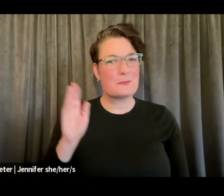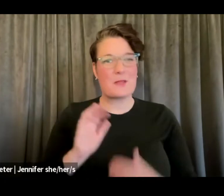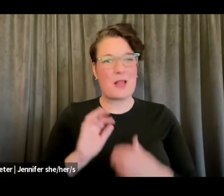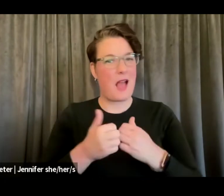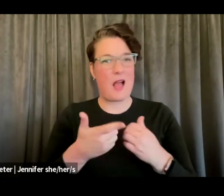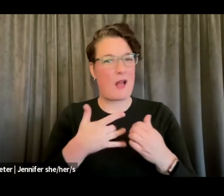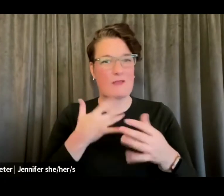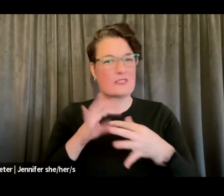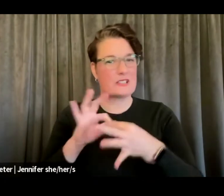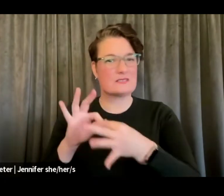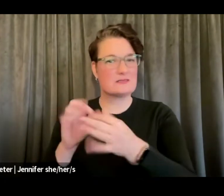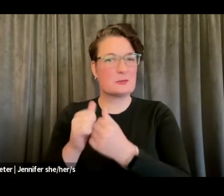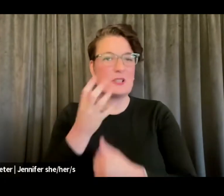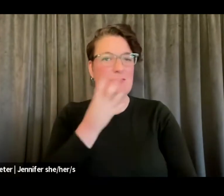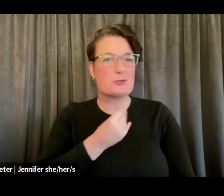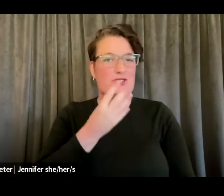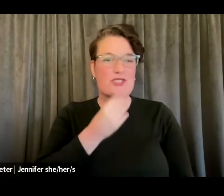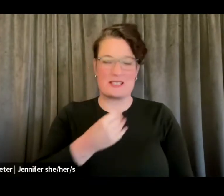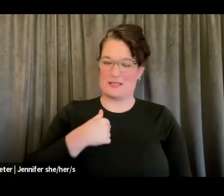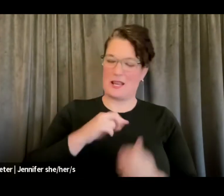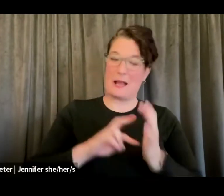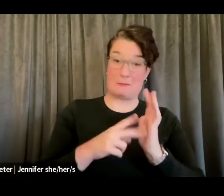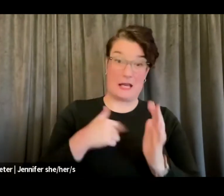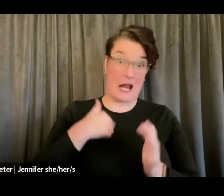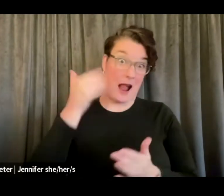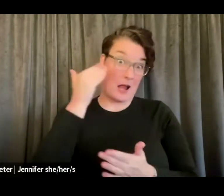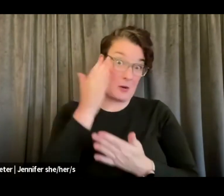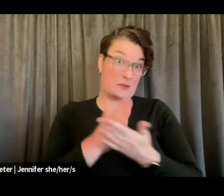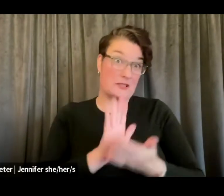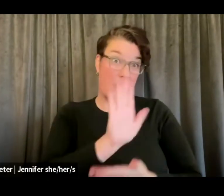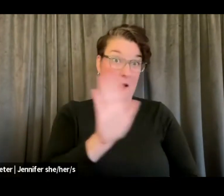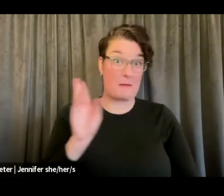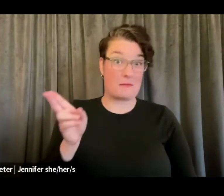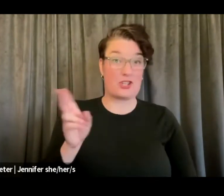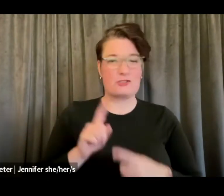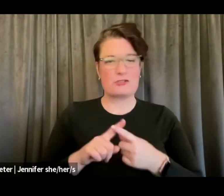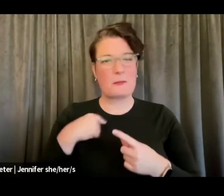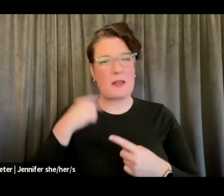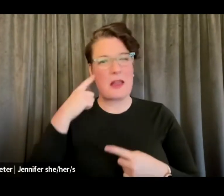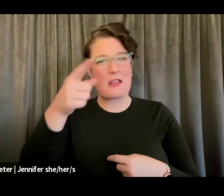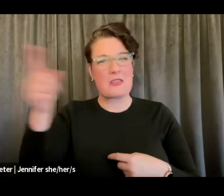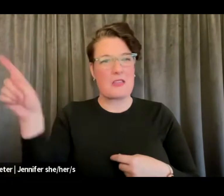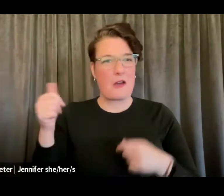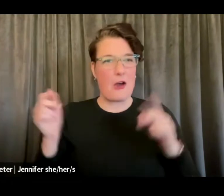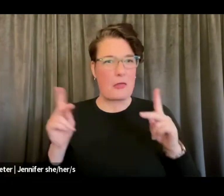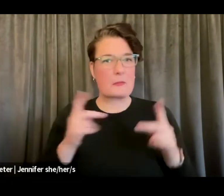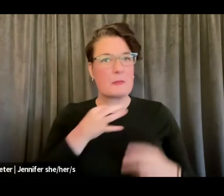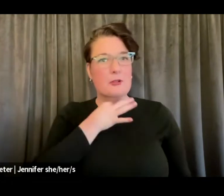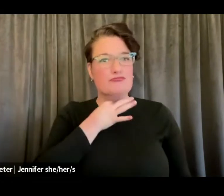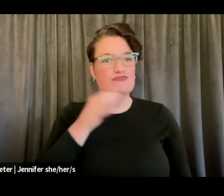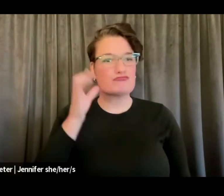up in relation to Jewishness? I mean, I know some of it, but I think other people will be interested to hear